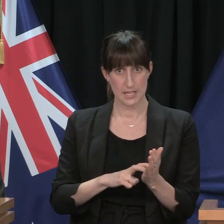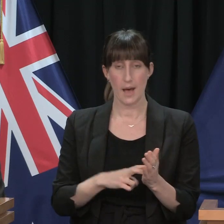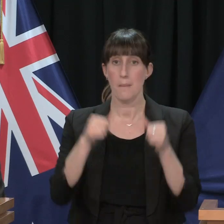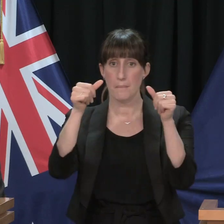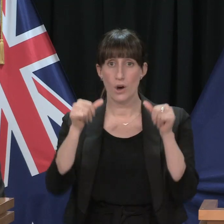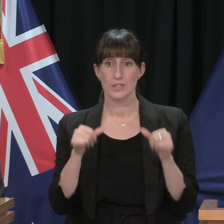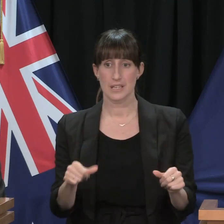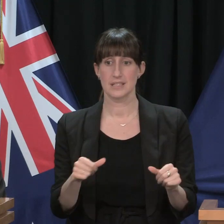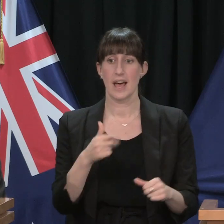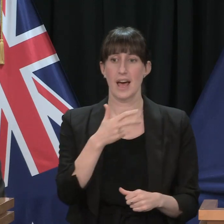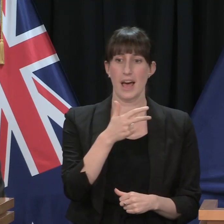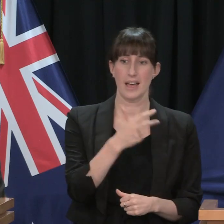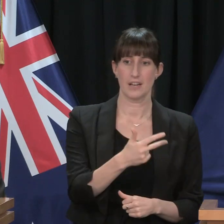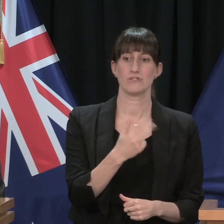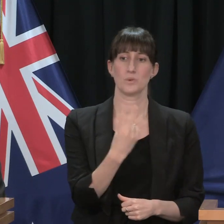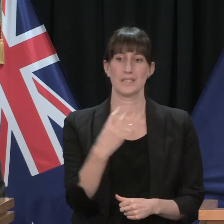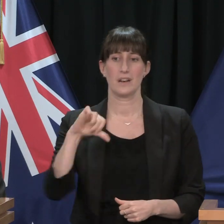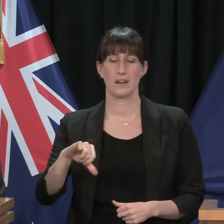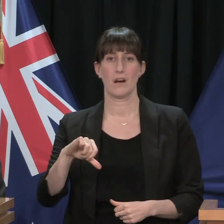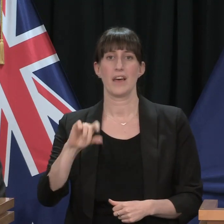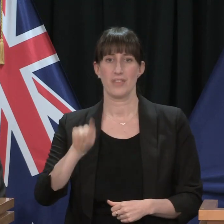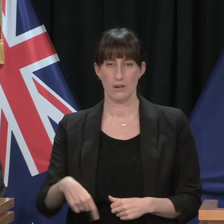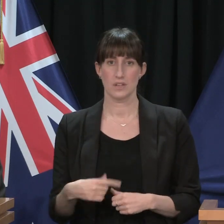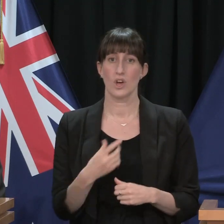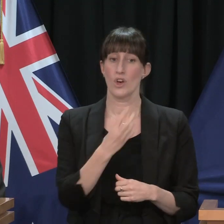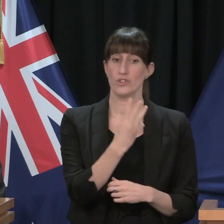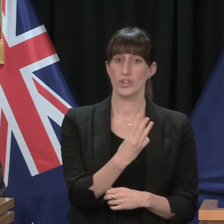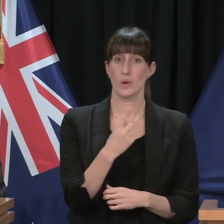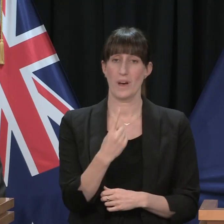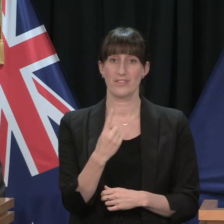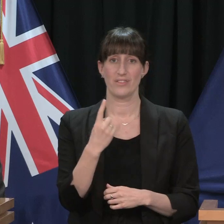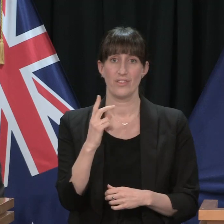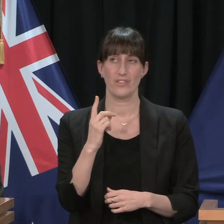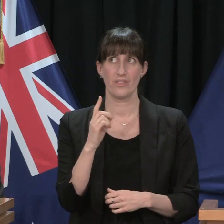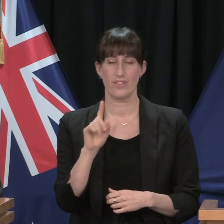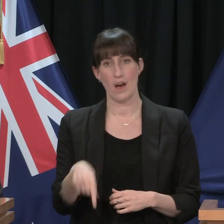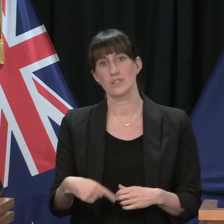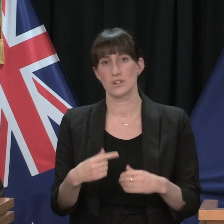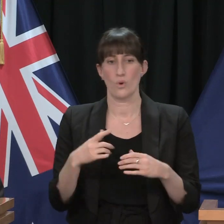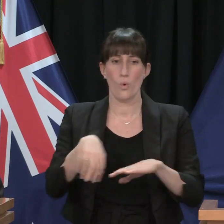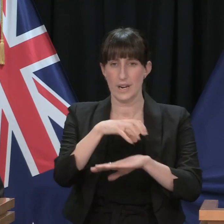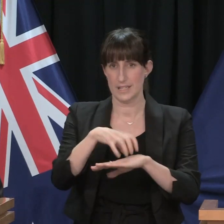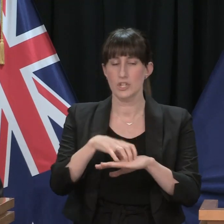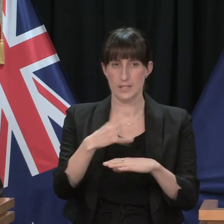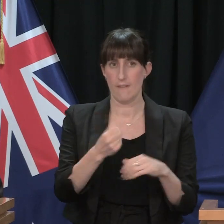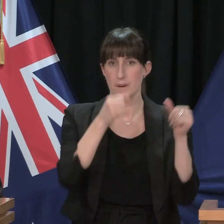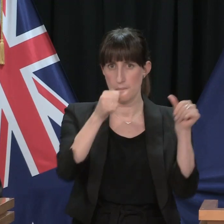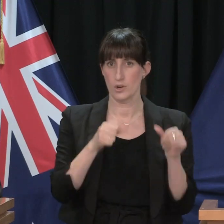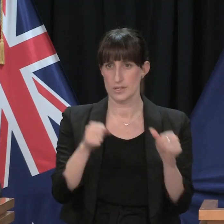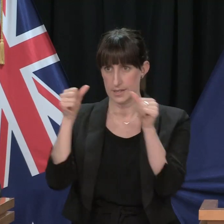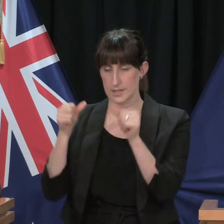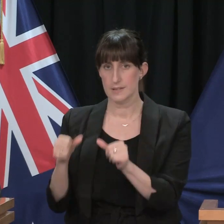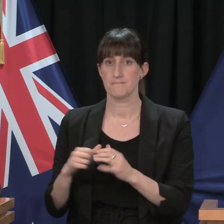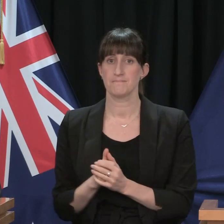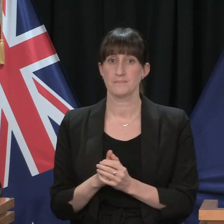627,900. The number of